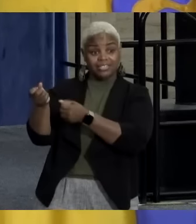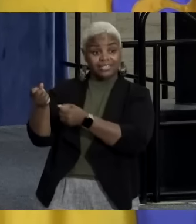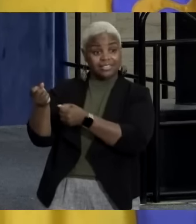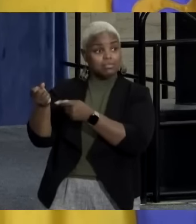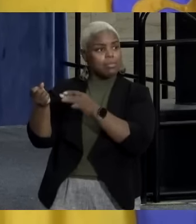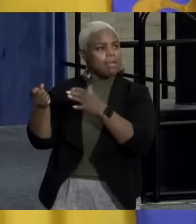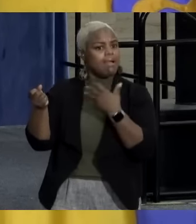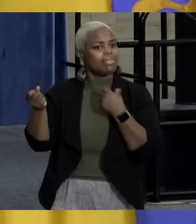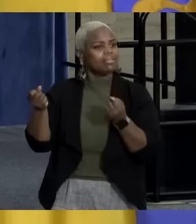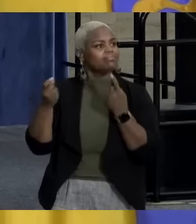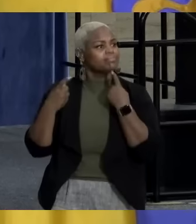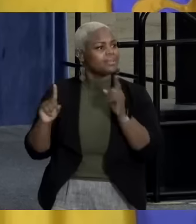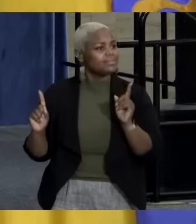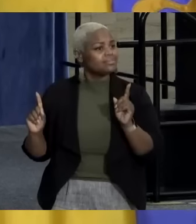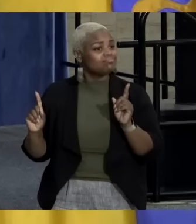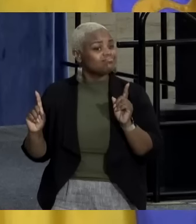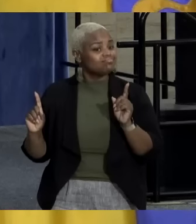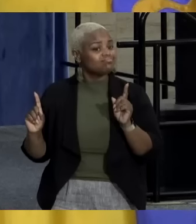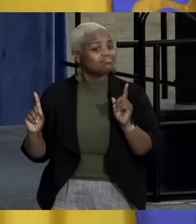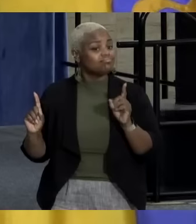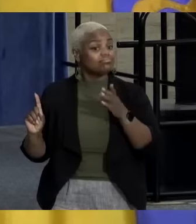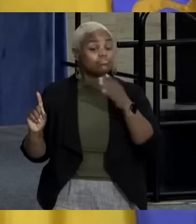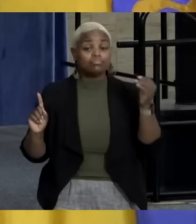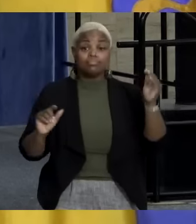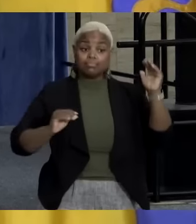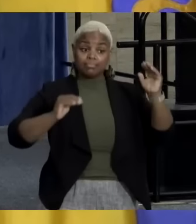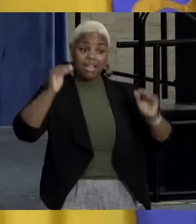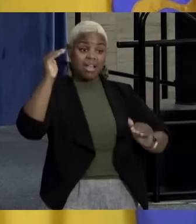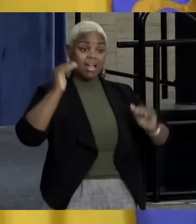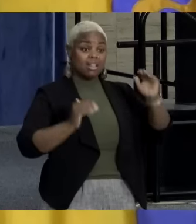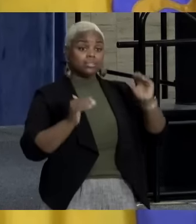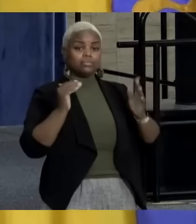and we are restoring balance to the lives of millions of women who have been ignored